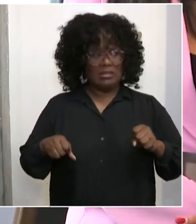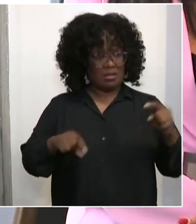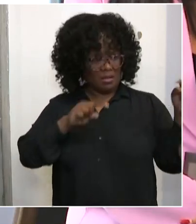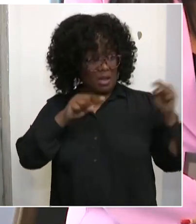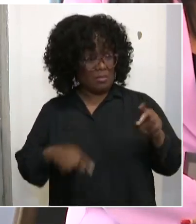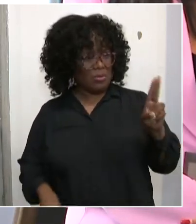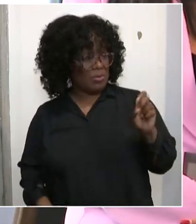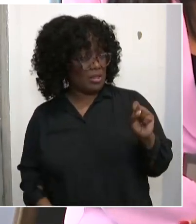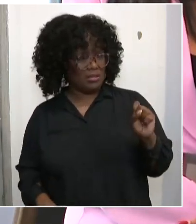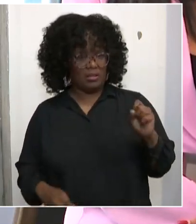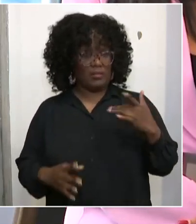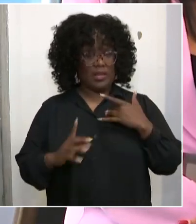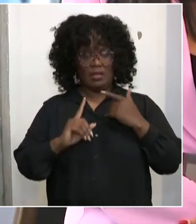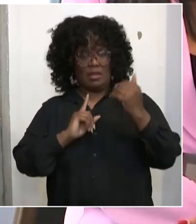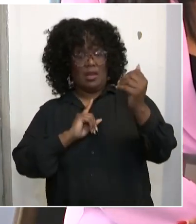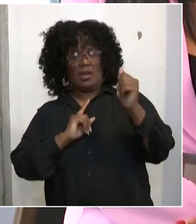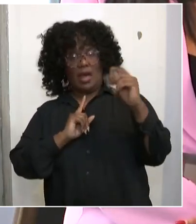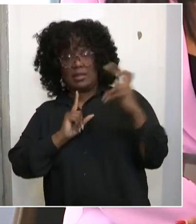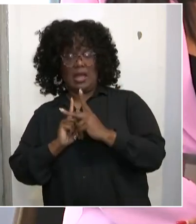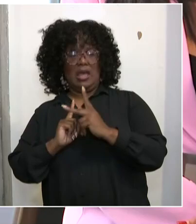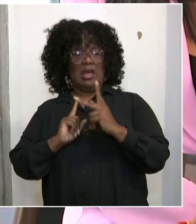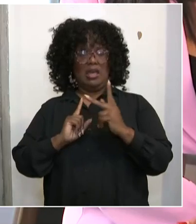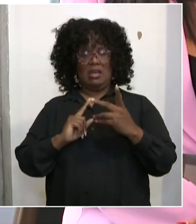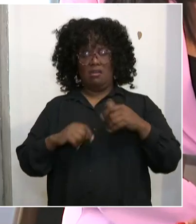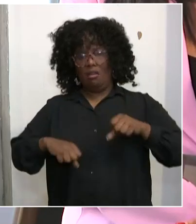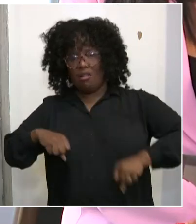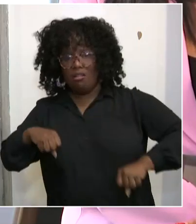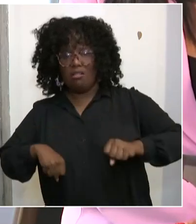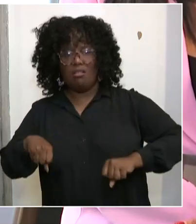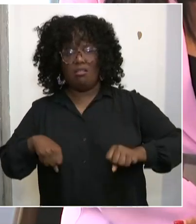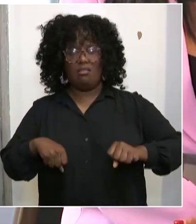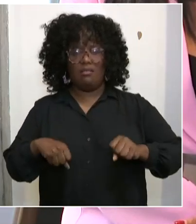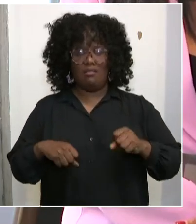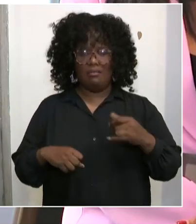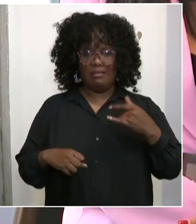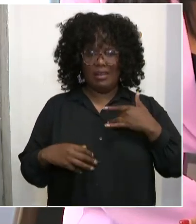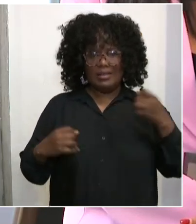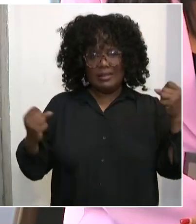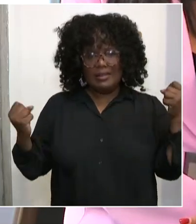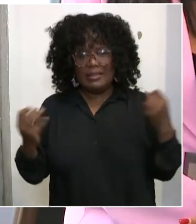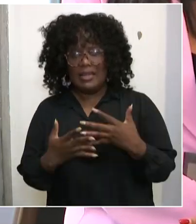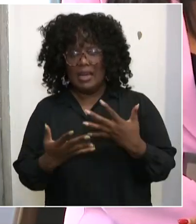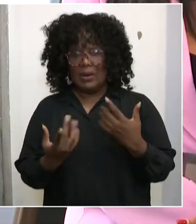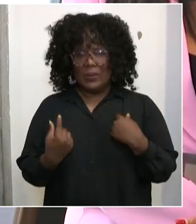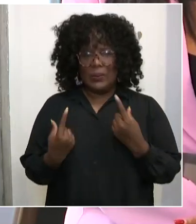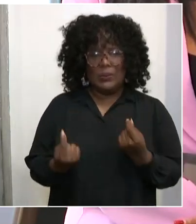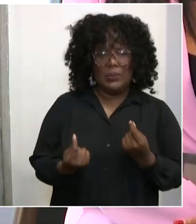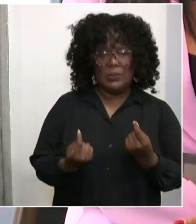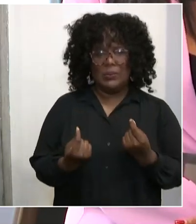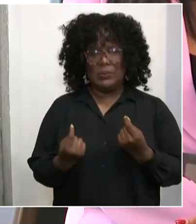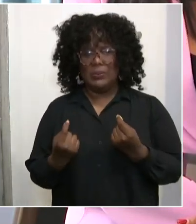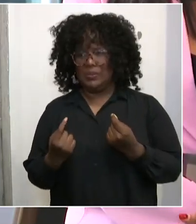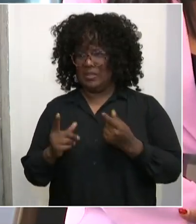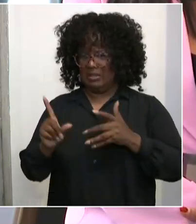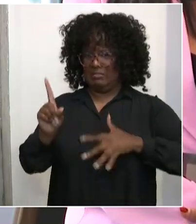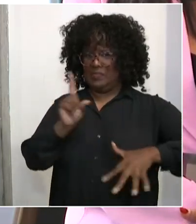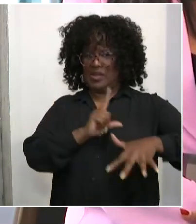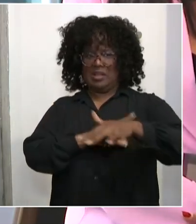they feel scared that a um environment is developing that is anti-LGBTQ.